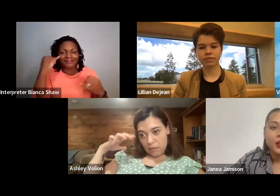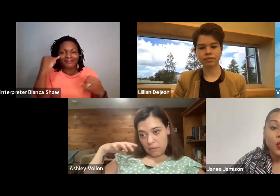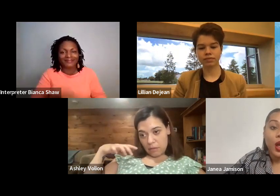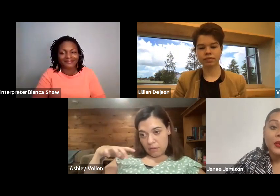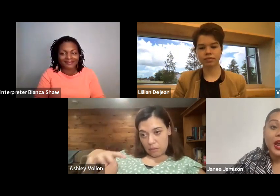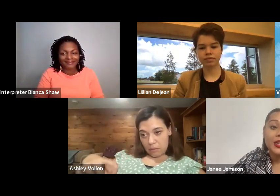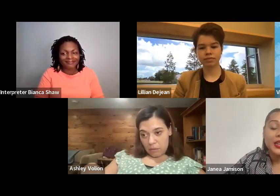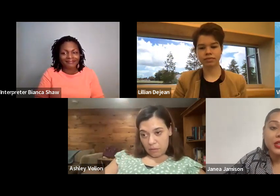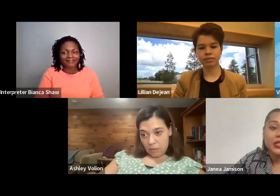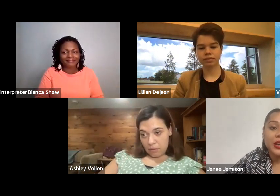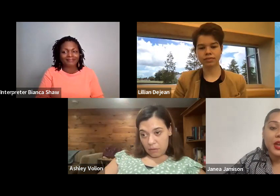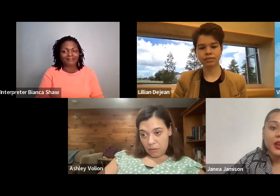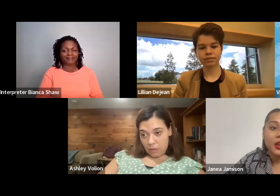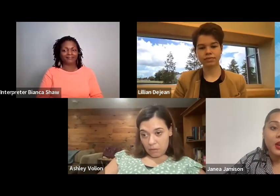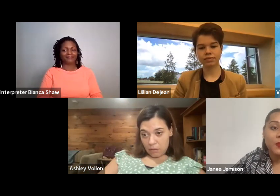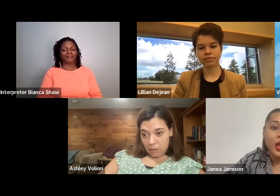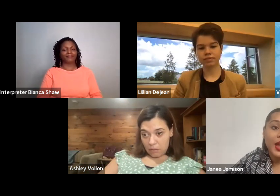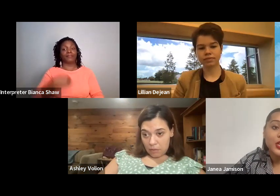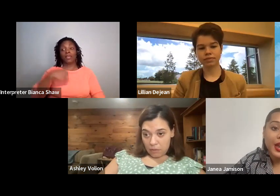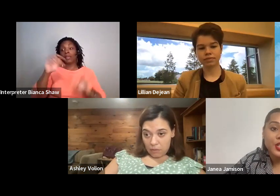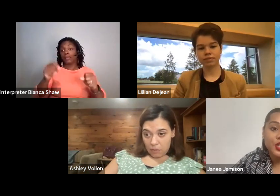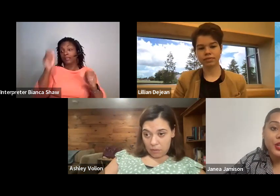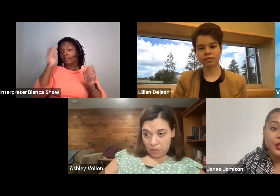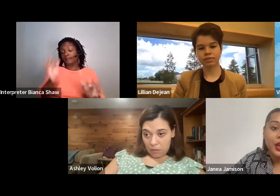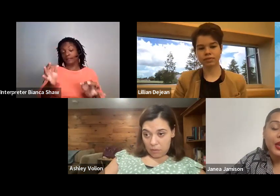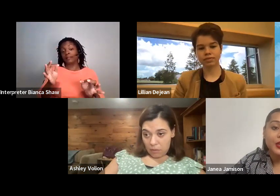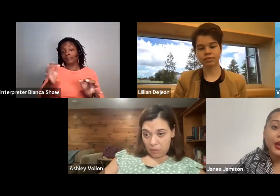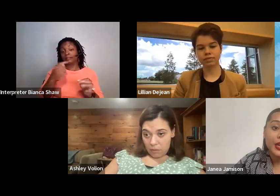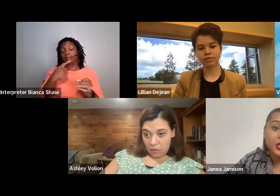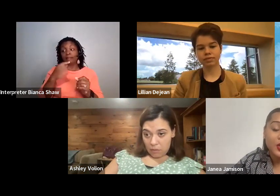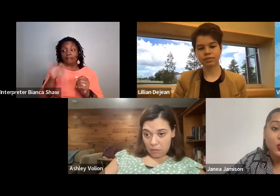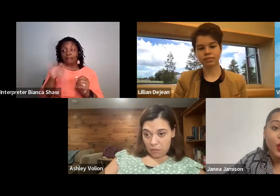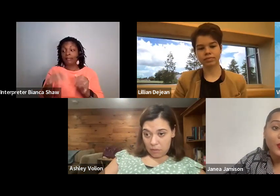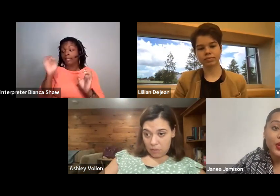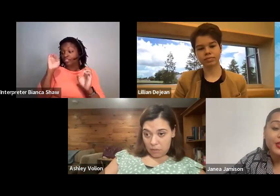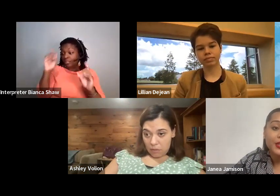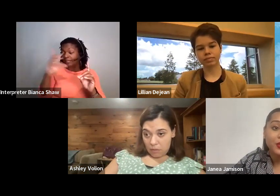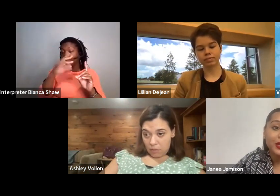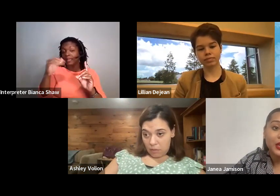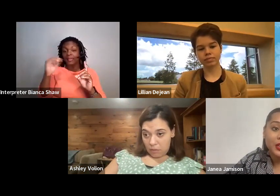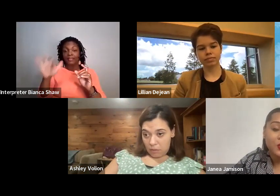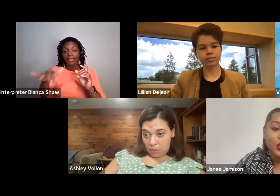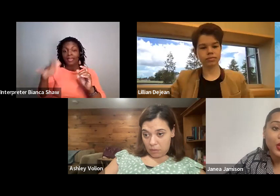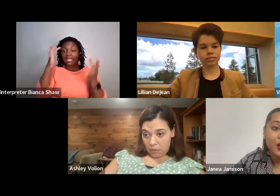Well, I mean, I can definitely say that education and like intellectual property, is definitely needed.